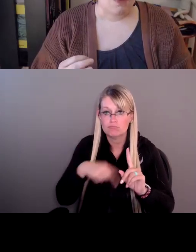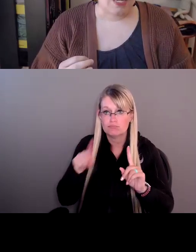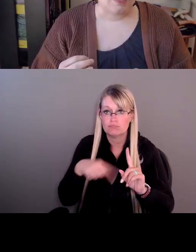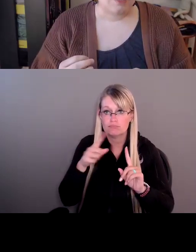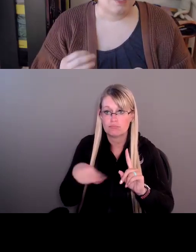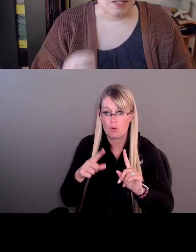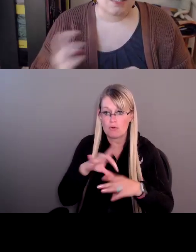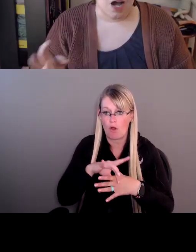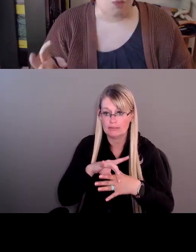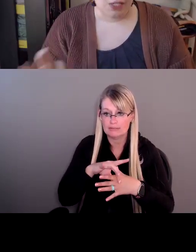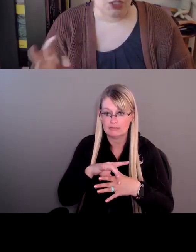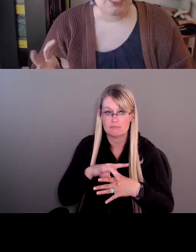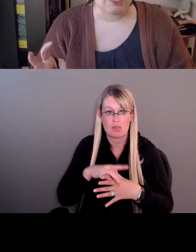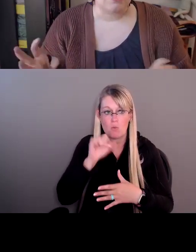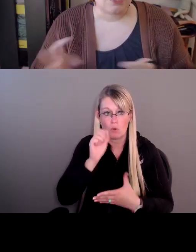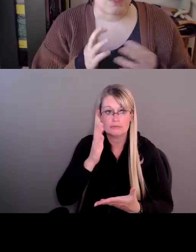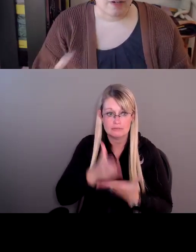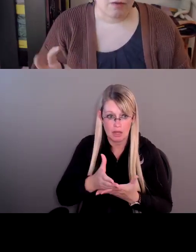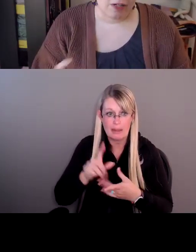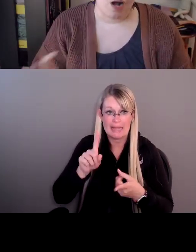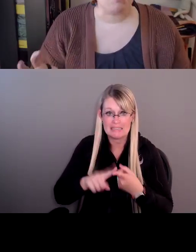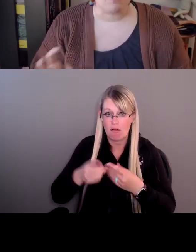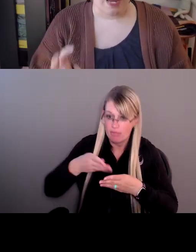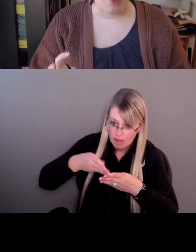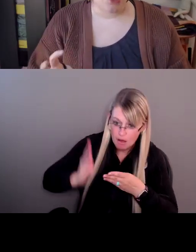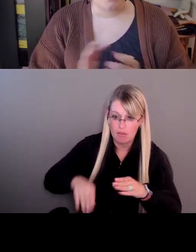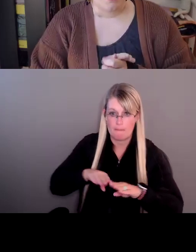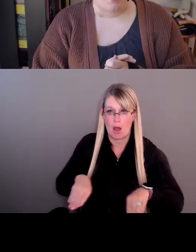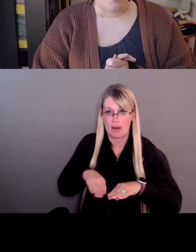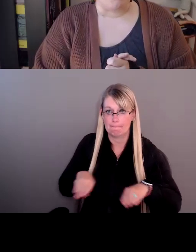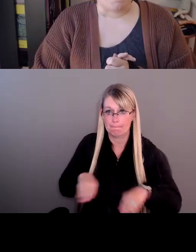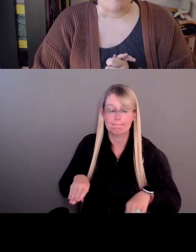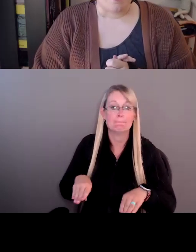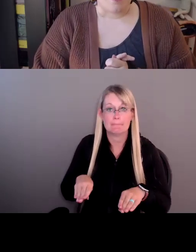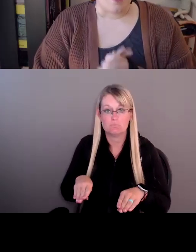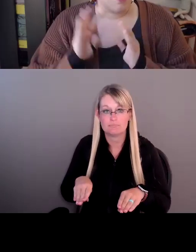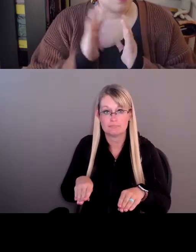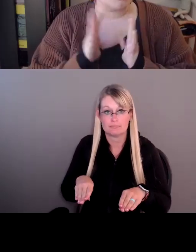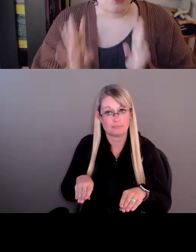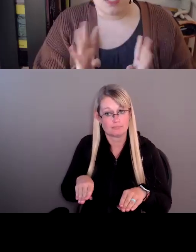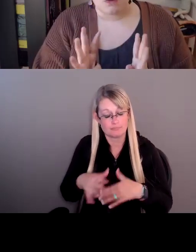and it does not stop literally until the very, very bottom of the page. And I'm sure that someone